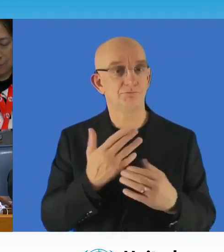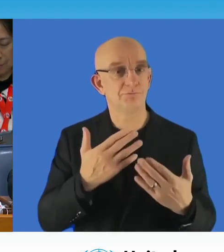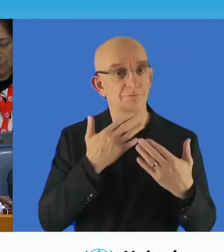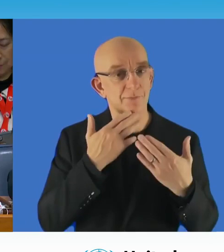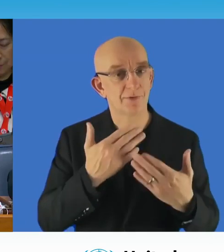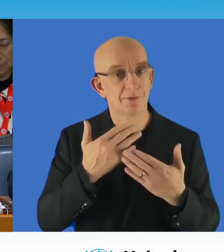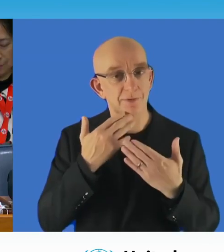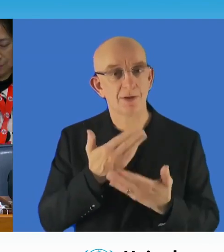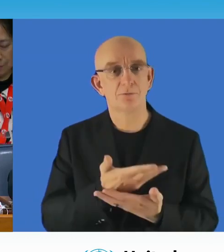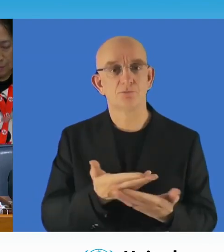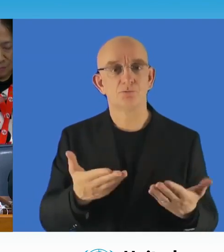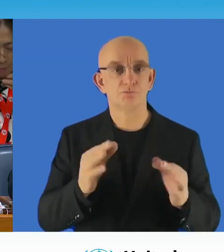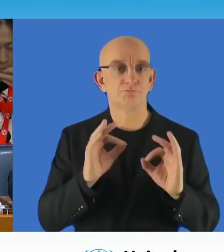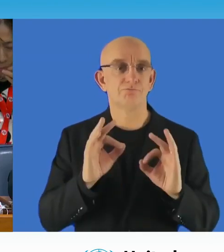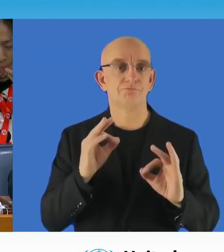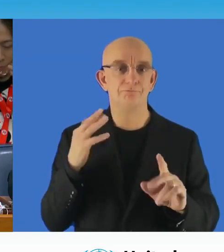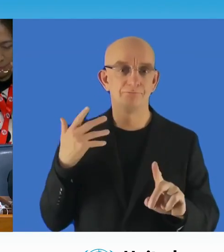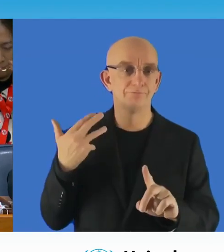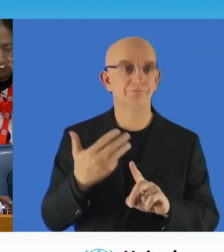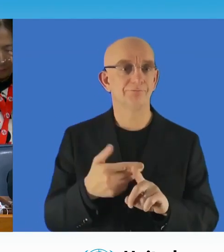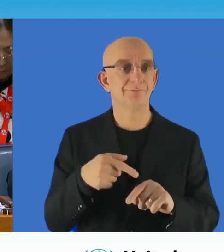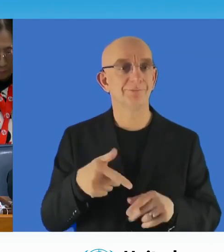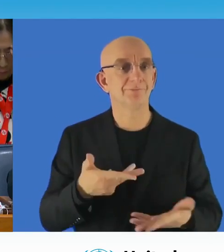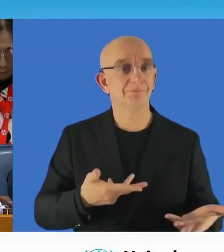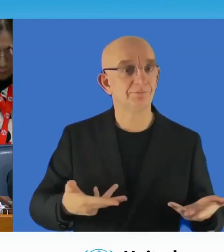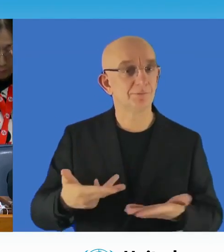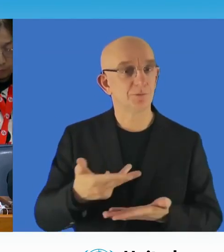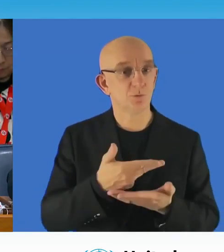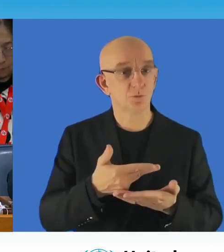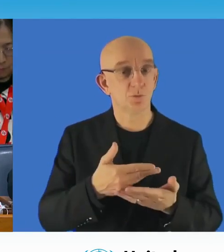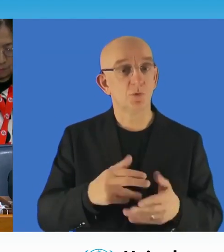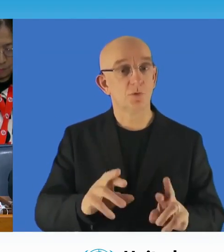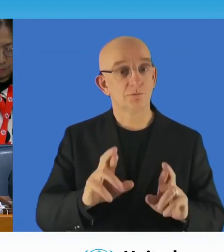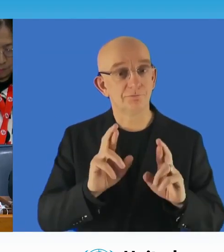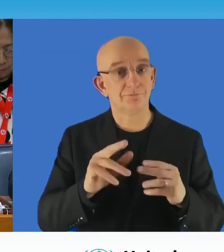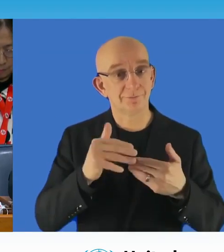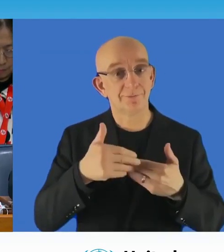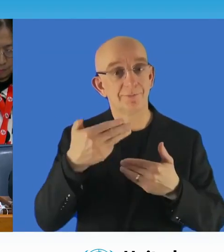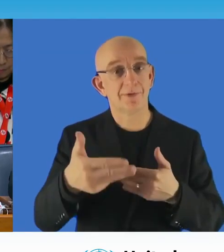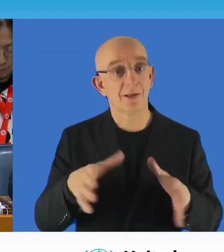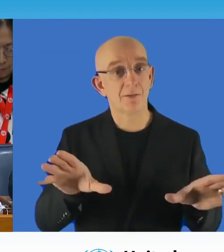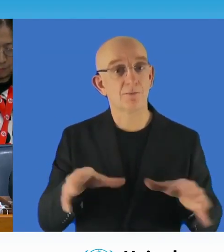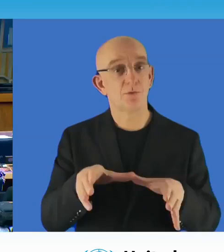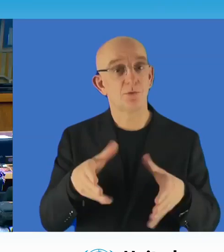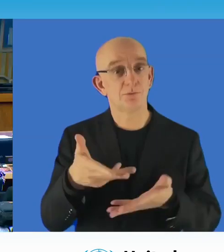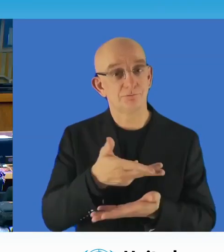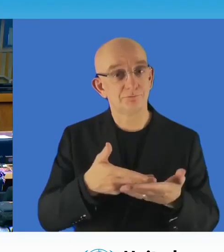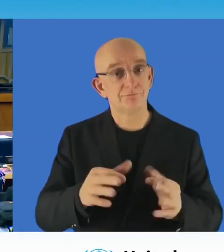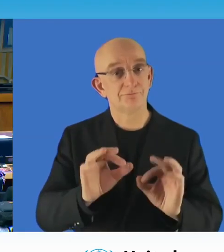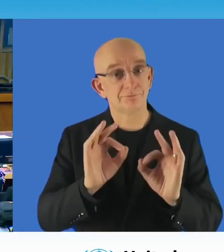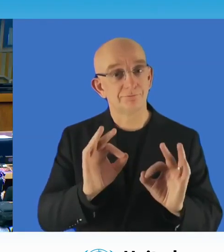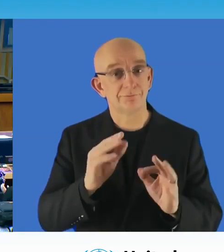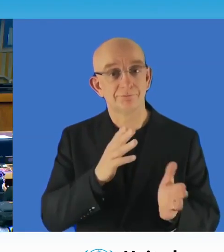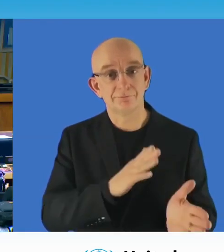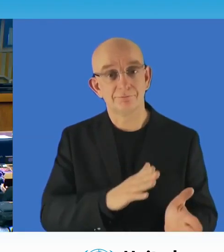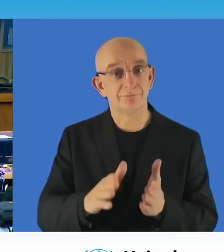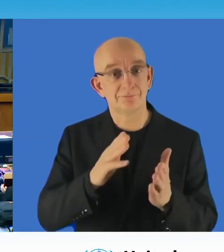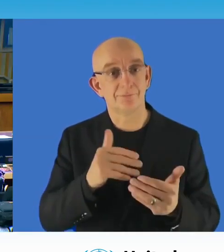wish the next Bureau lots of success and hope to see you all again during next year's cosp 18 thank